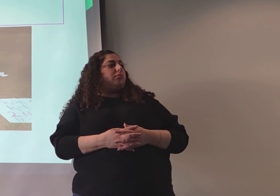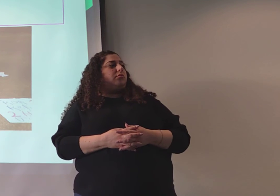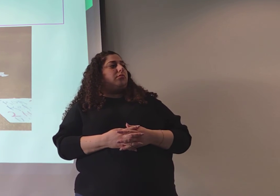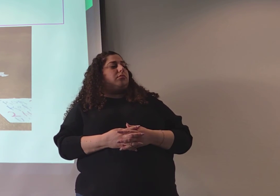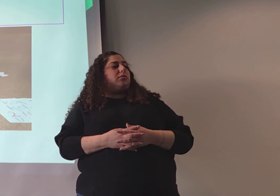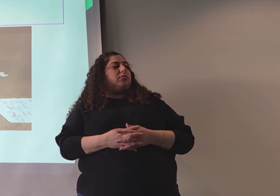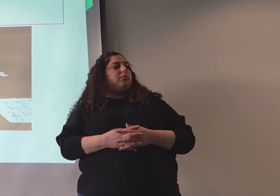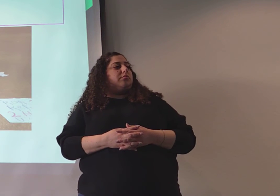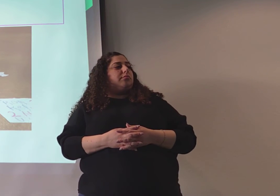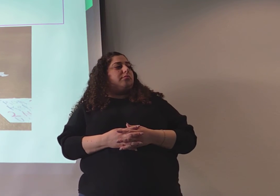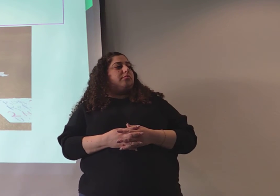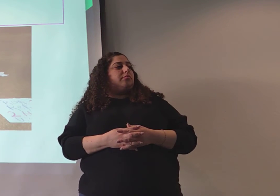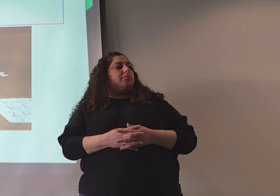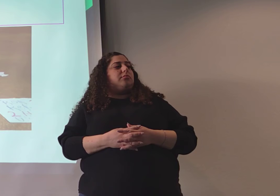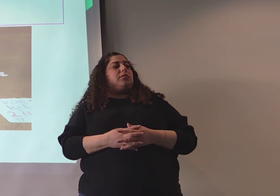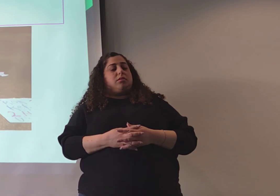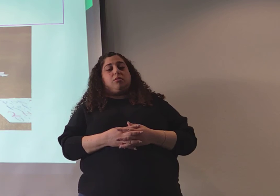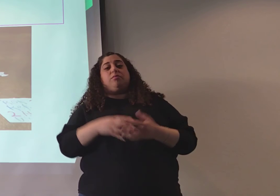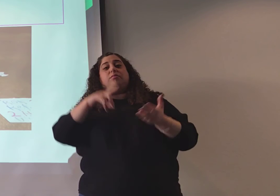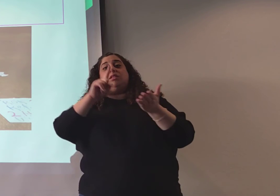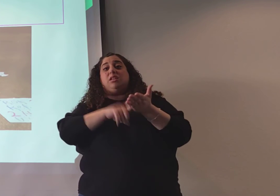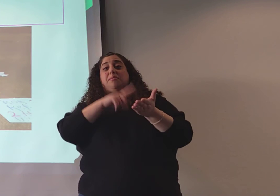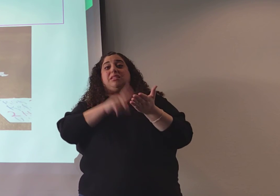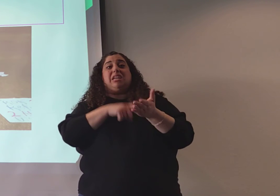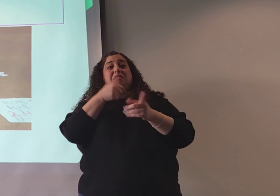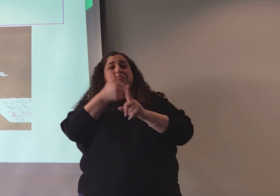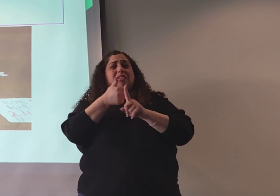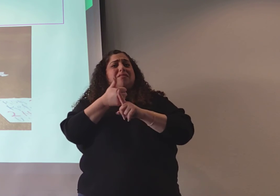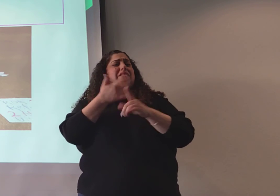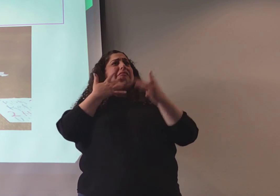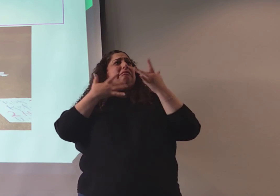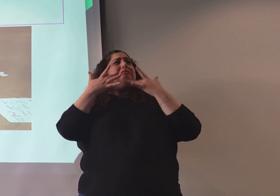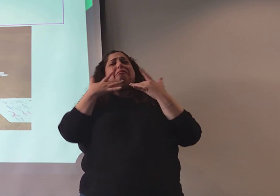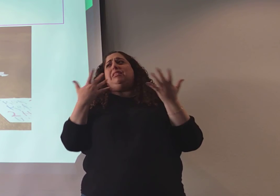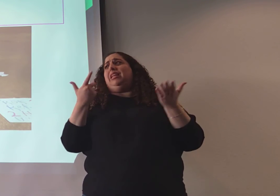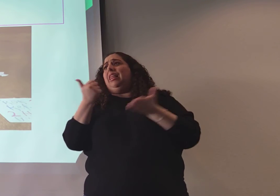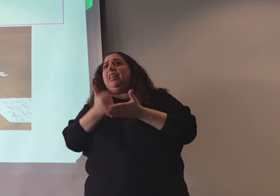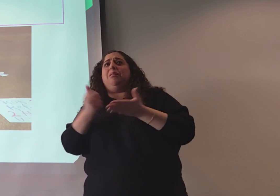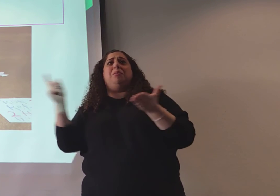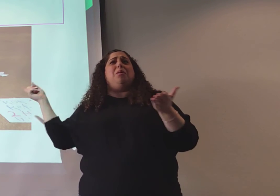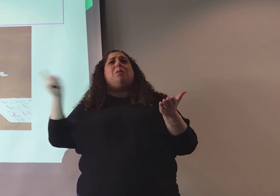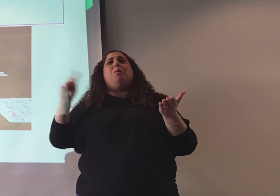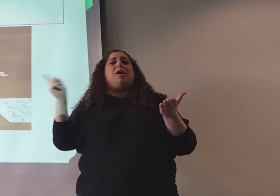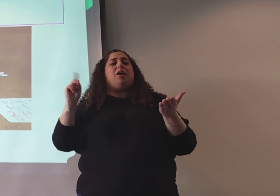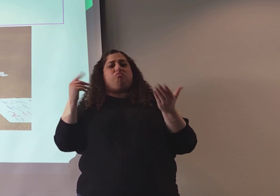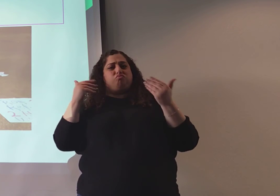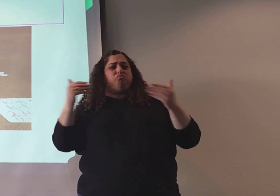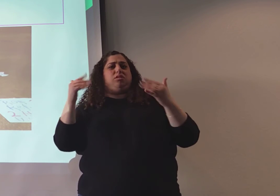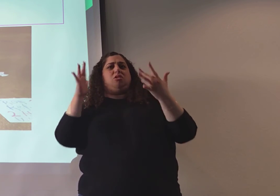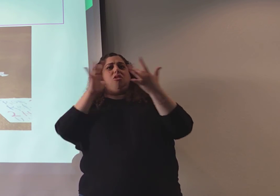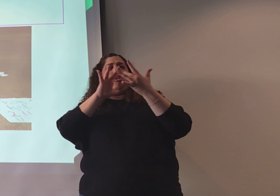There is assistance from the assembly members office and from the council.